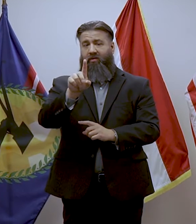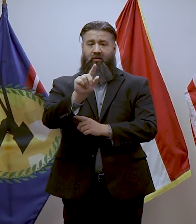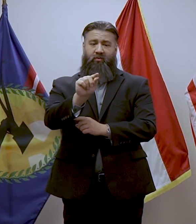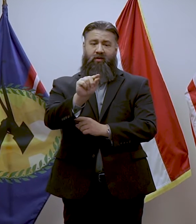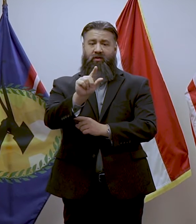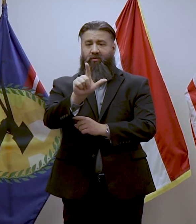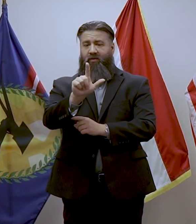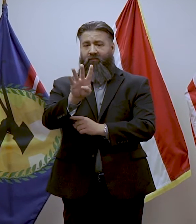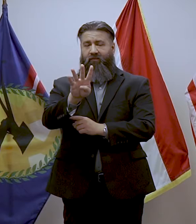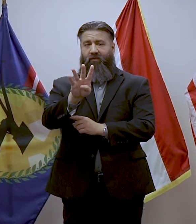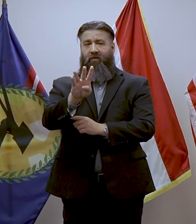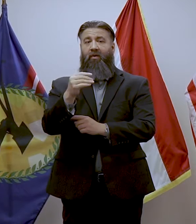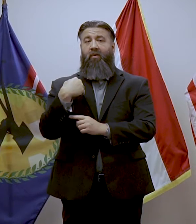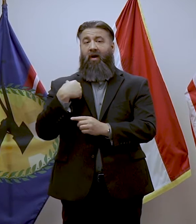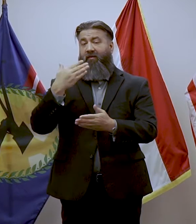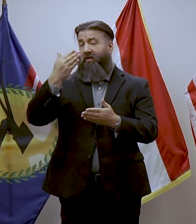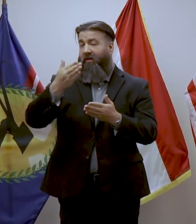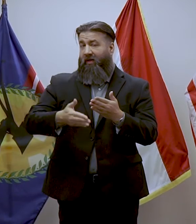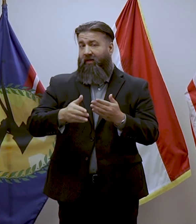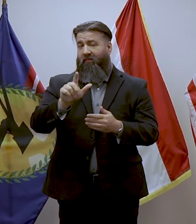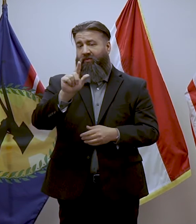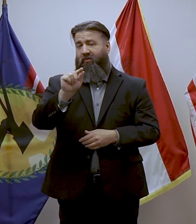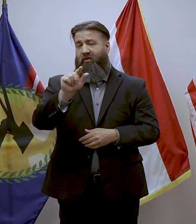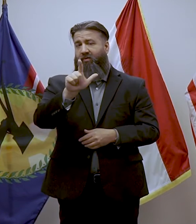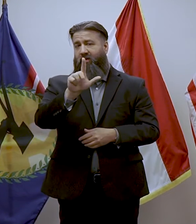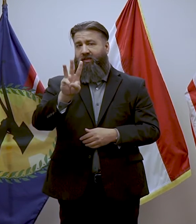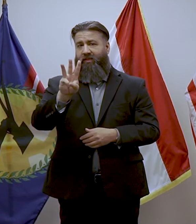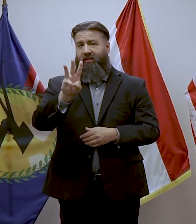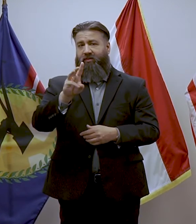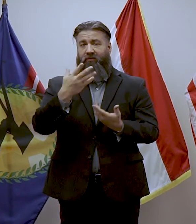And we have until the end of 20, 26 to spend all of these federal funds.